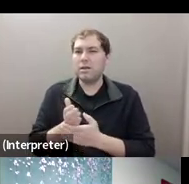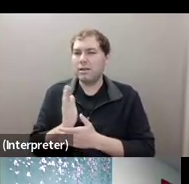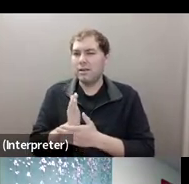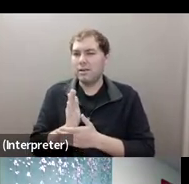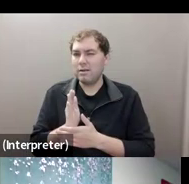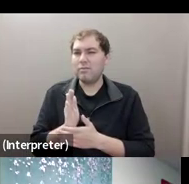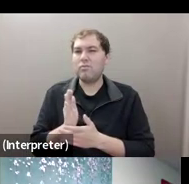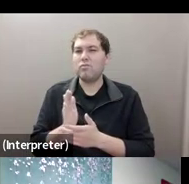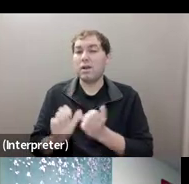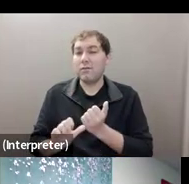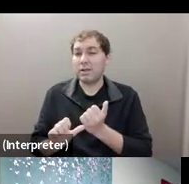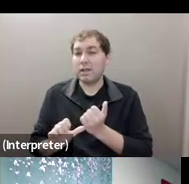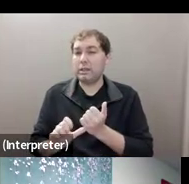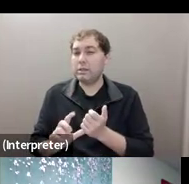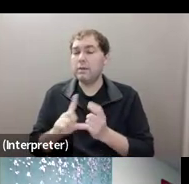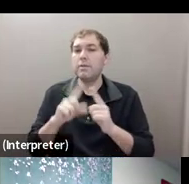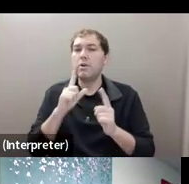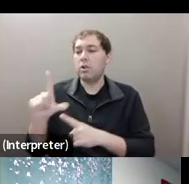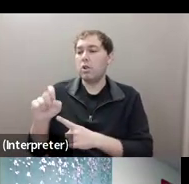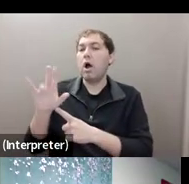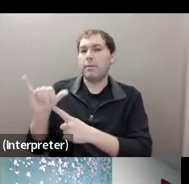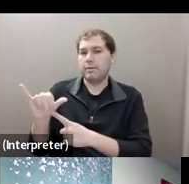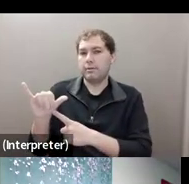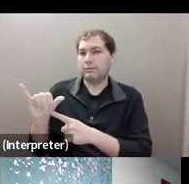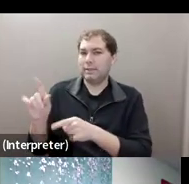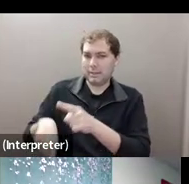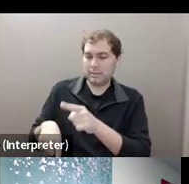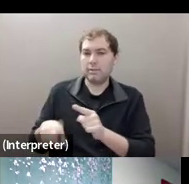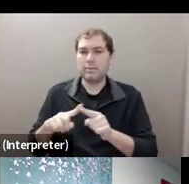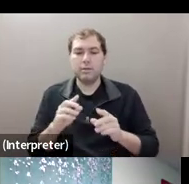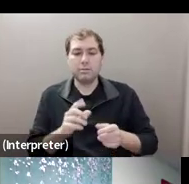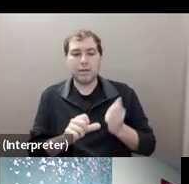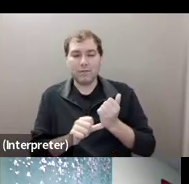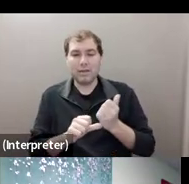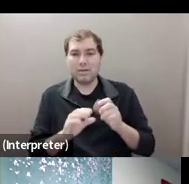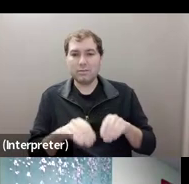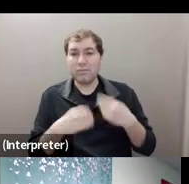Rebecca - APRIL: Part of advocating is providing information, and we certainly can provide